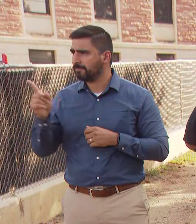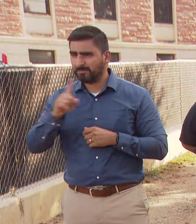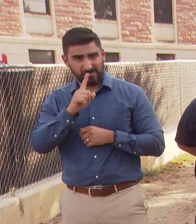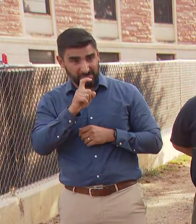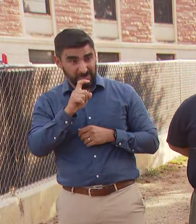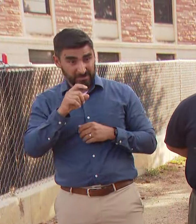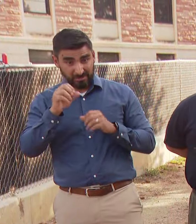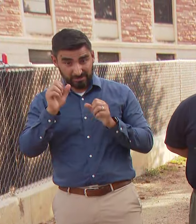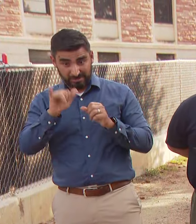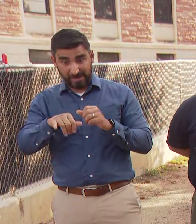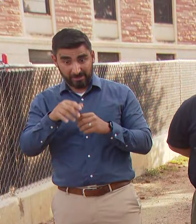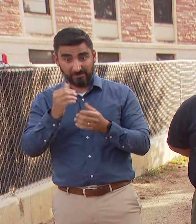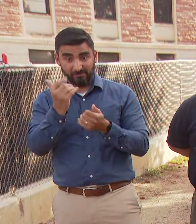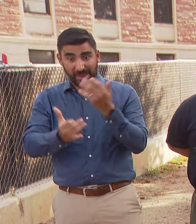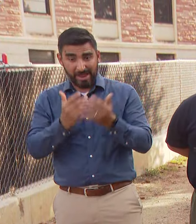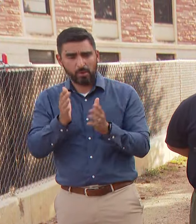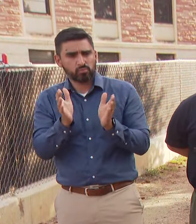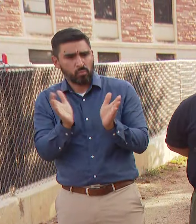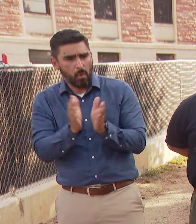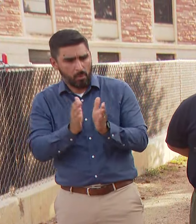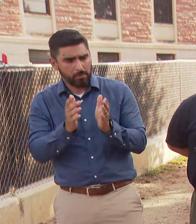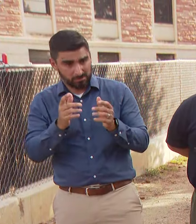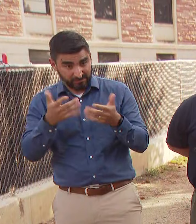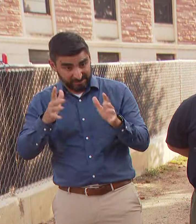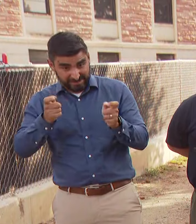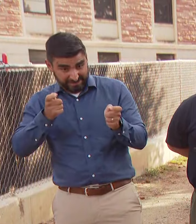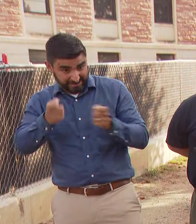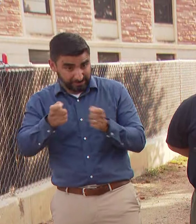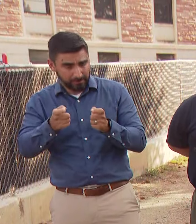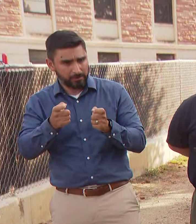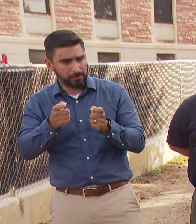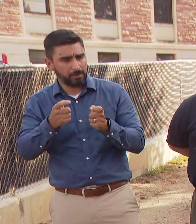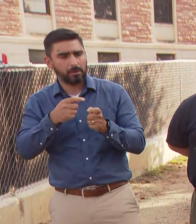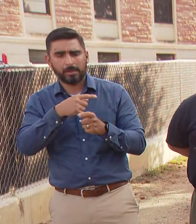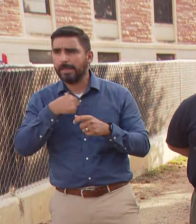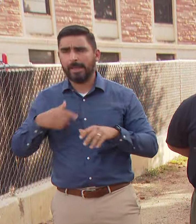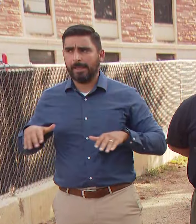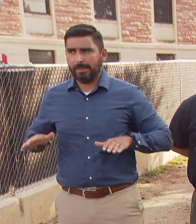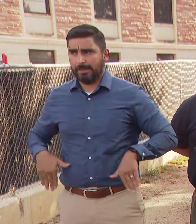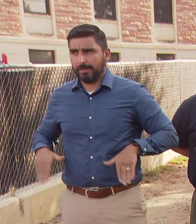this time on this. It's not yet, you know, as I mentioned earlier,